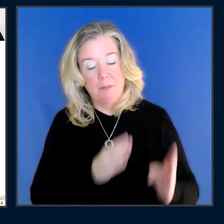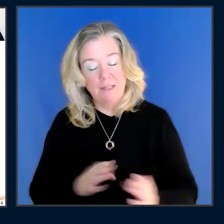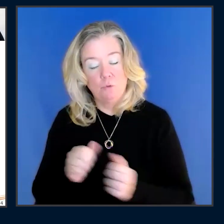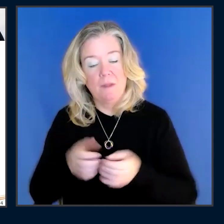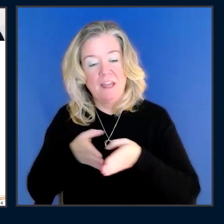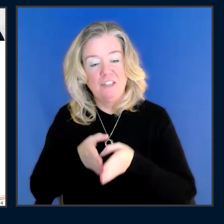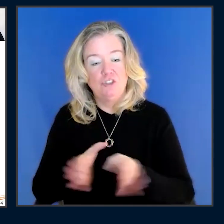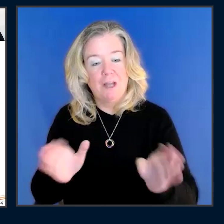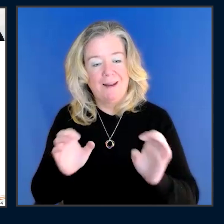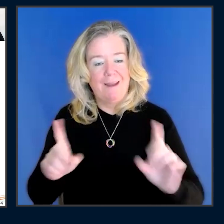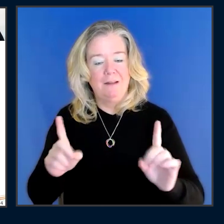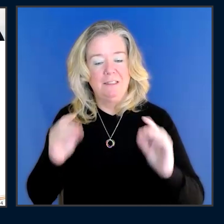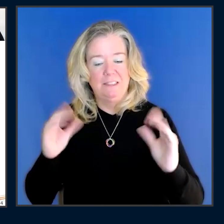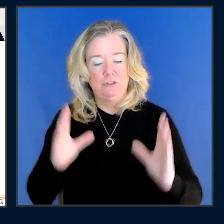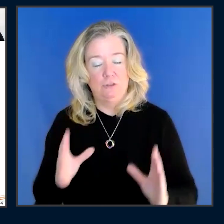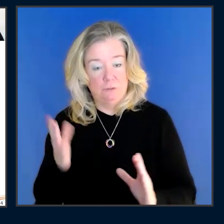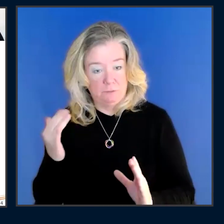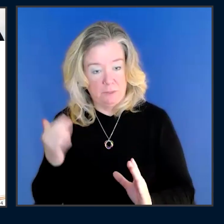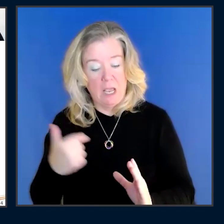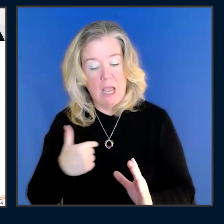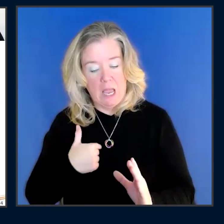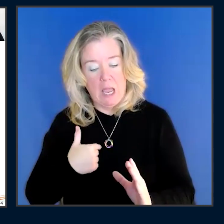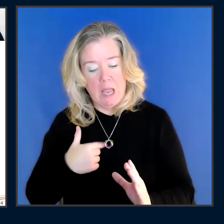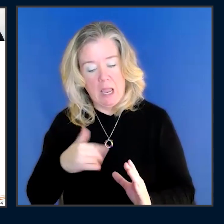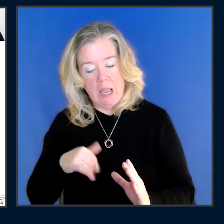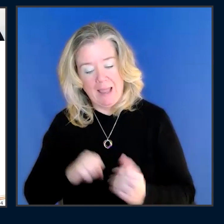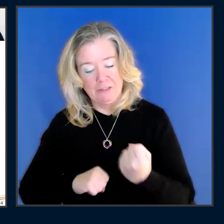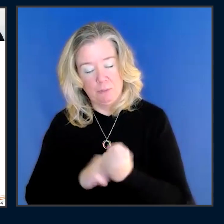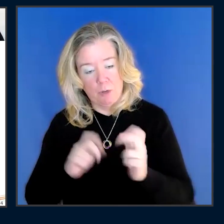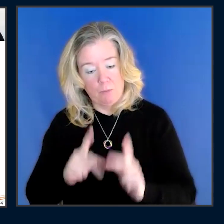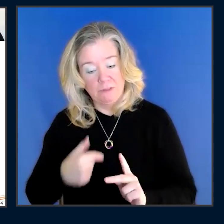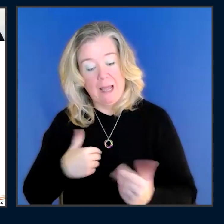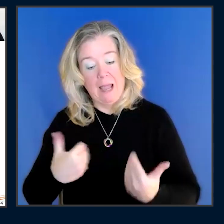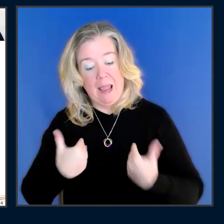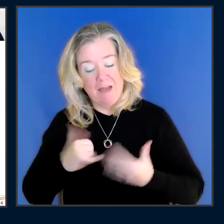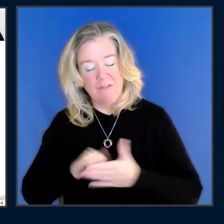shared lesson plans with a general education teacher so that I, as a support person,